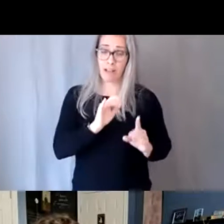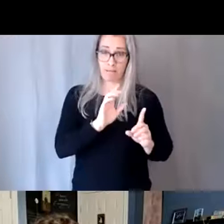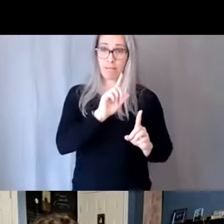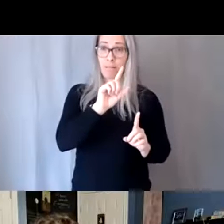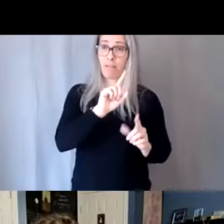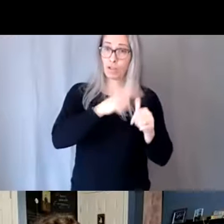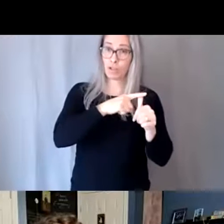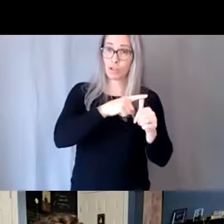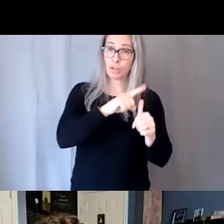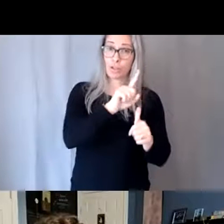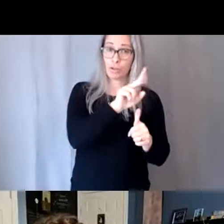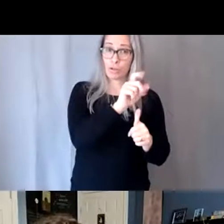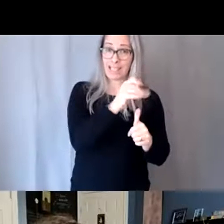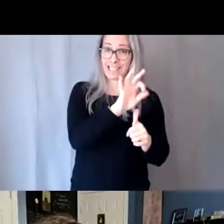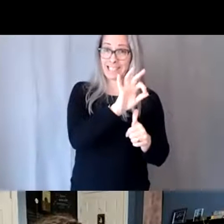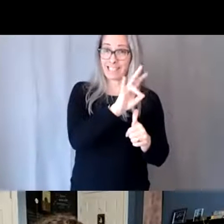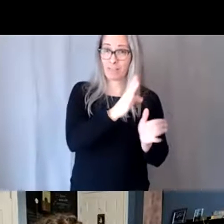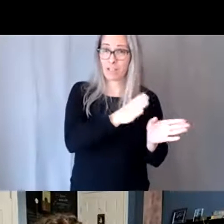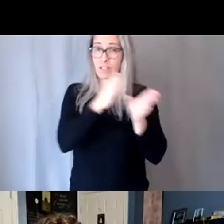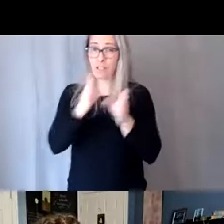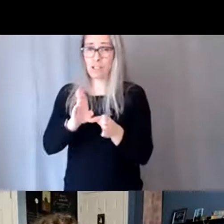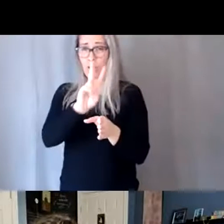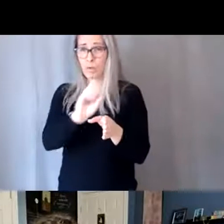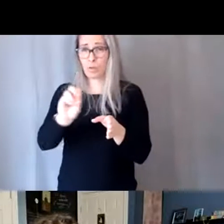of the text the language shifted to center the therapist